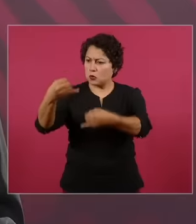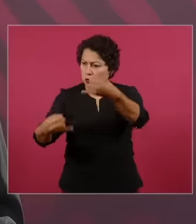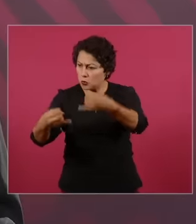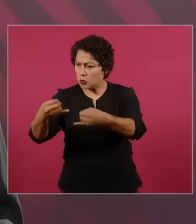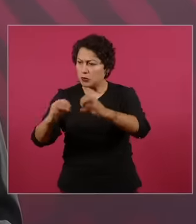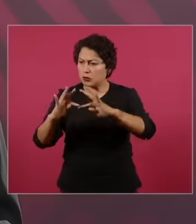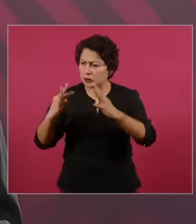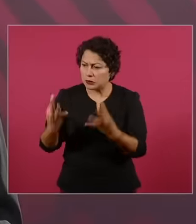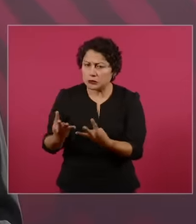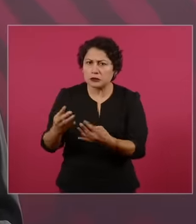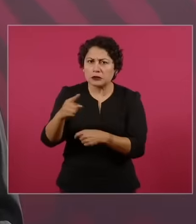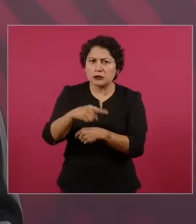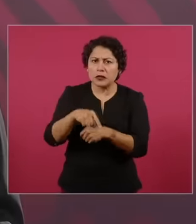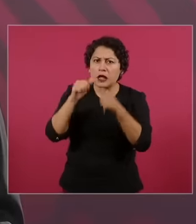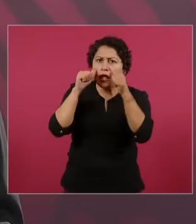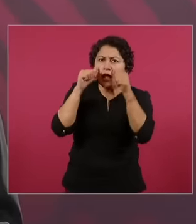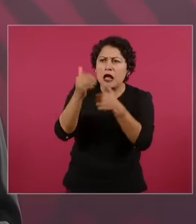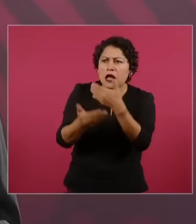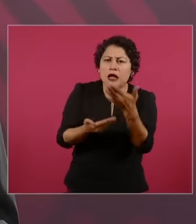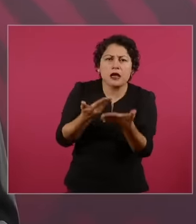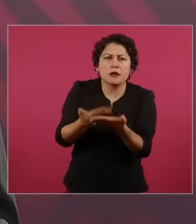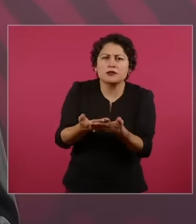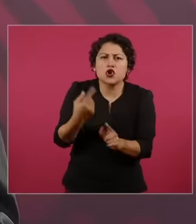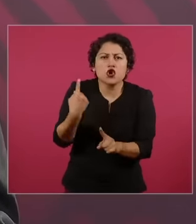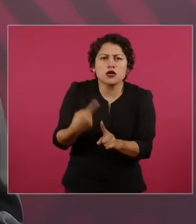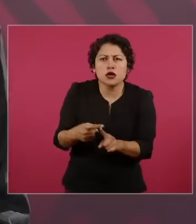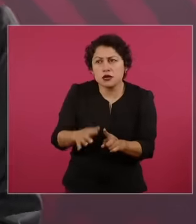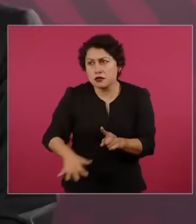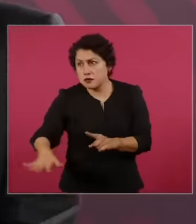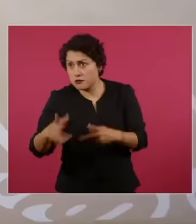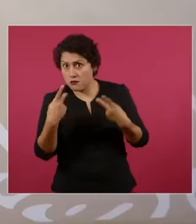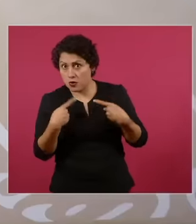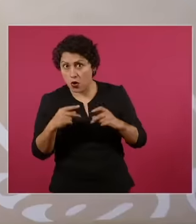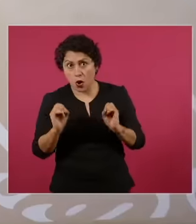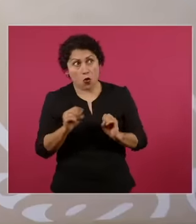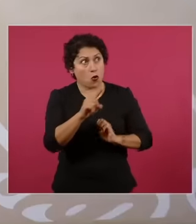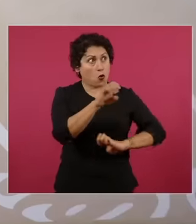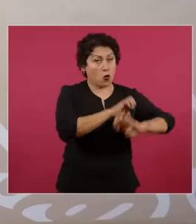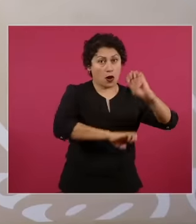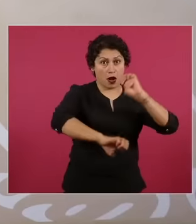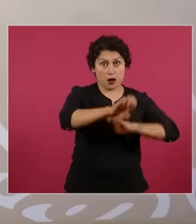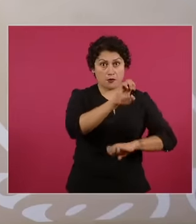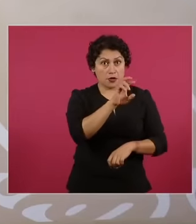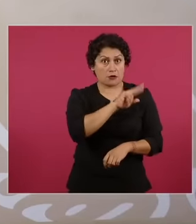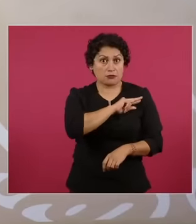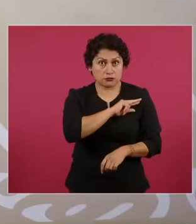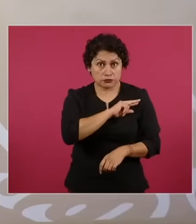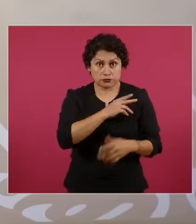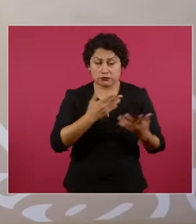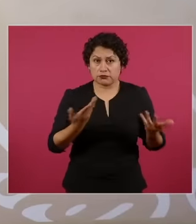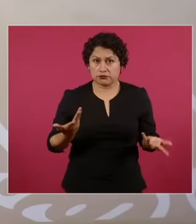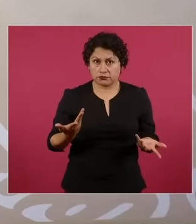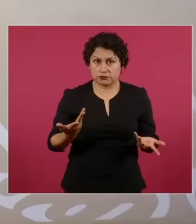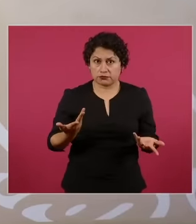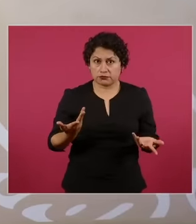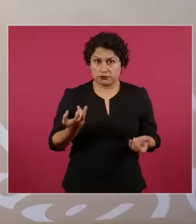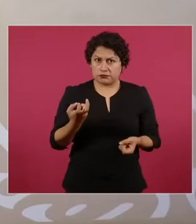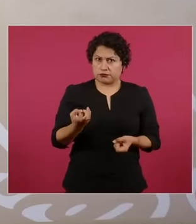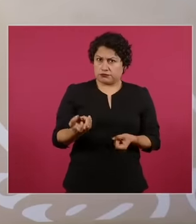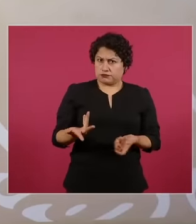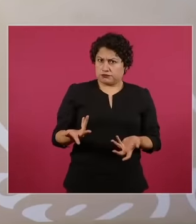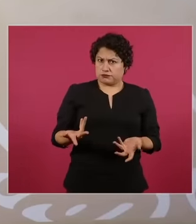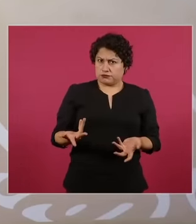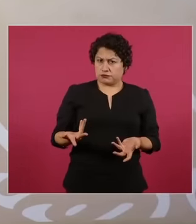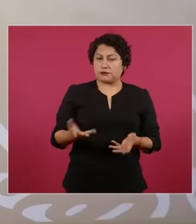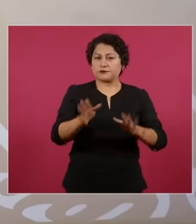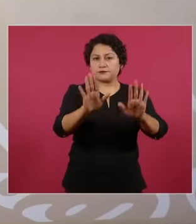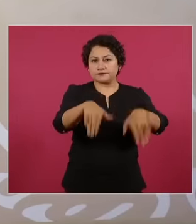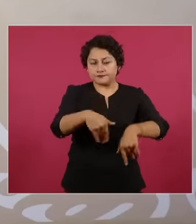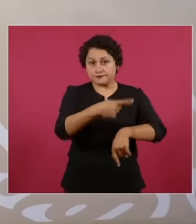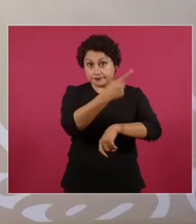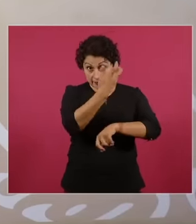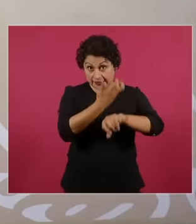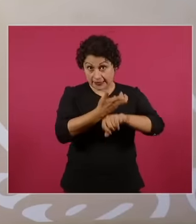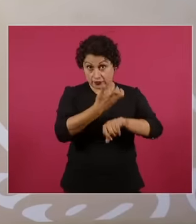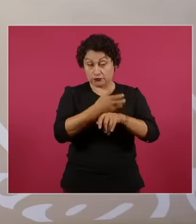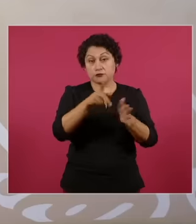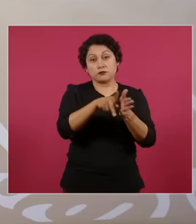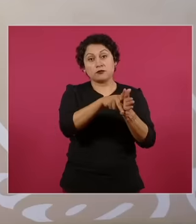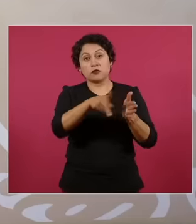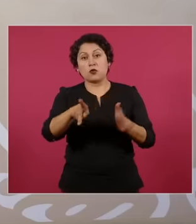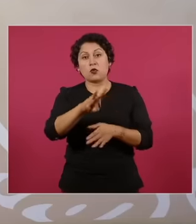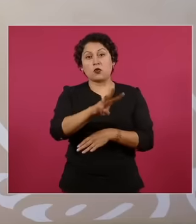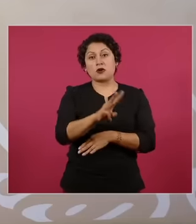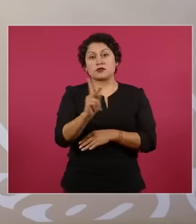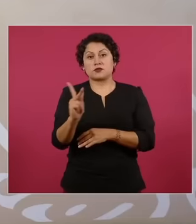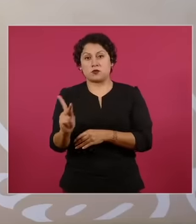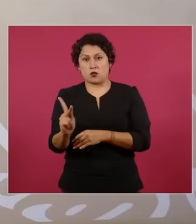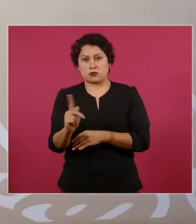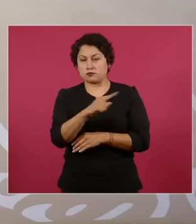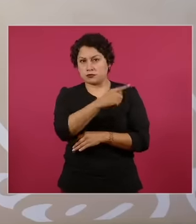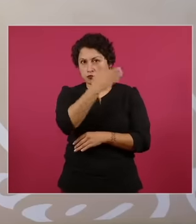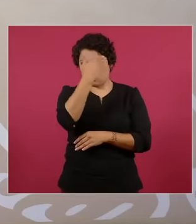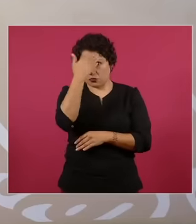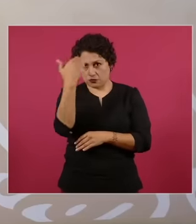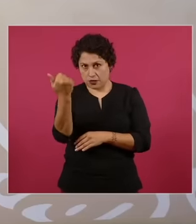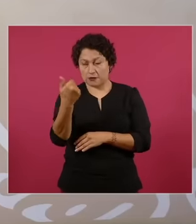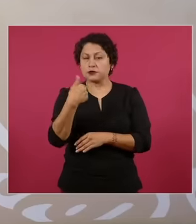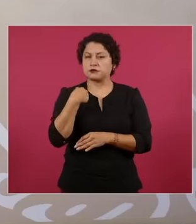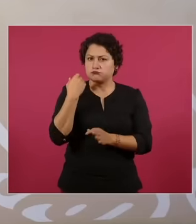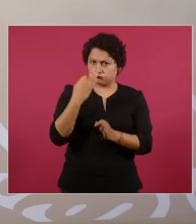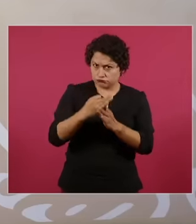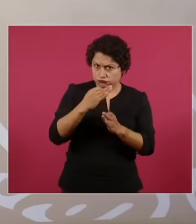? so that